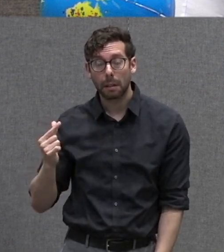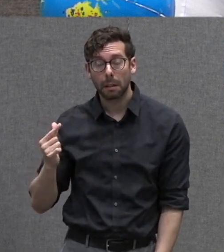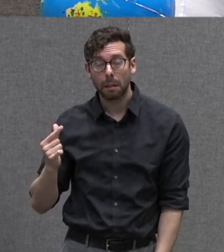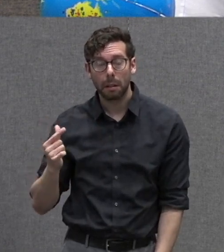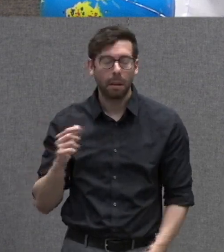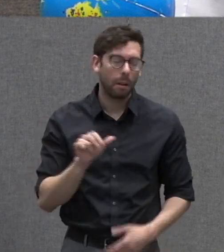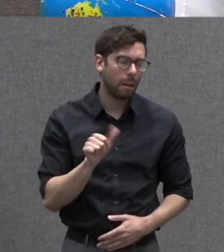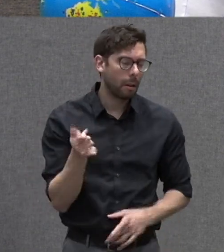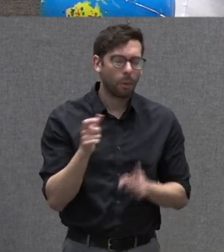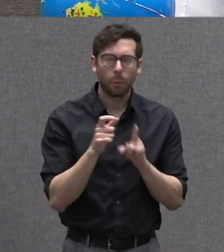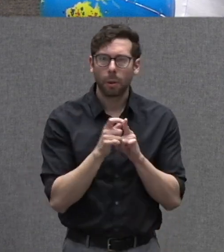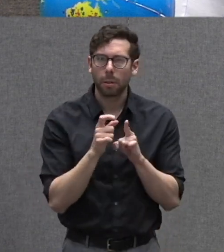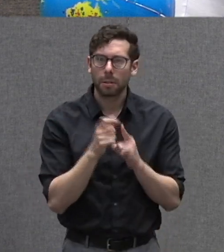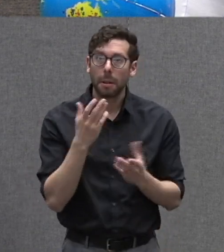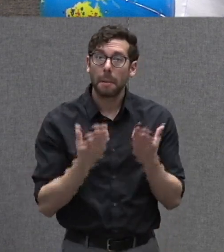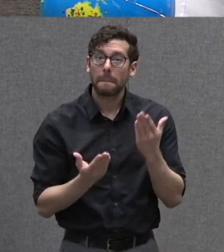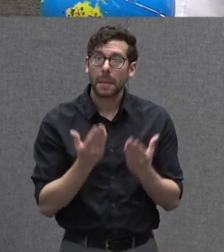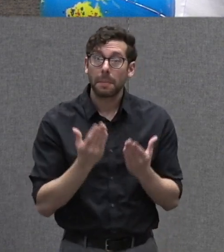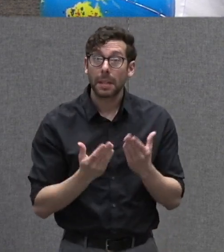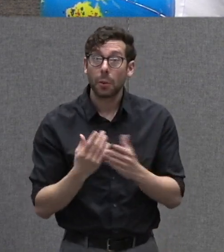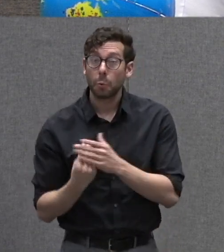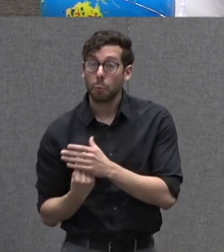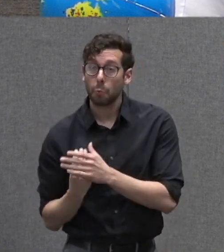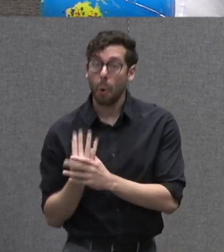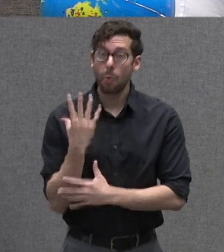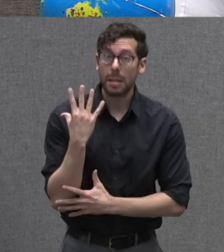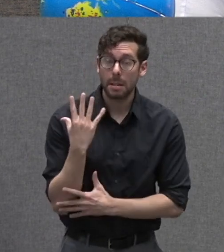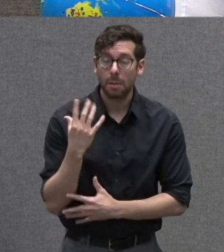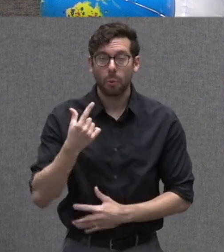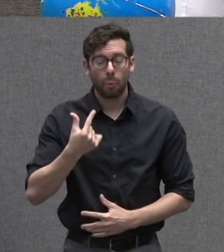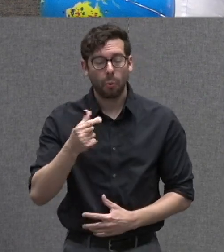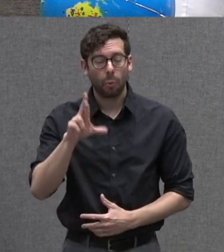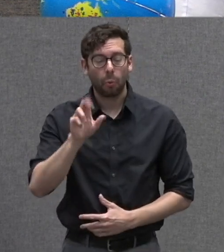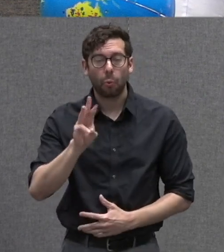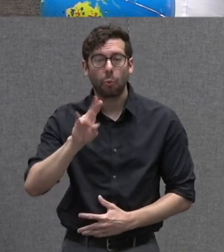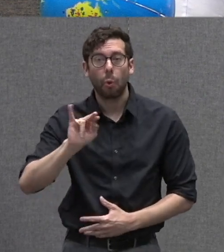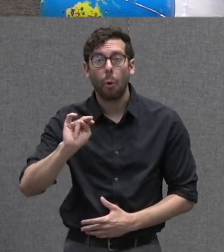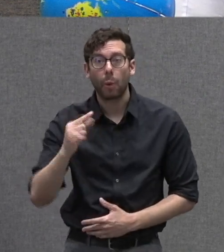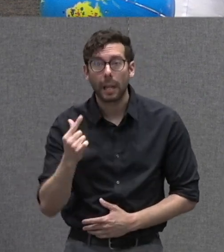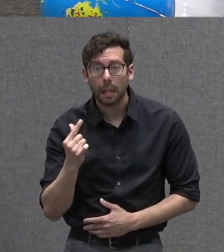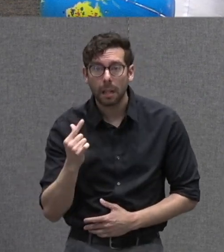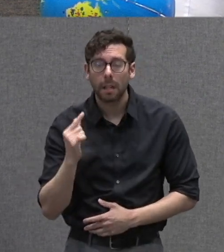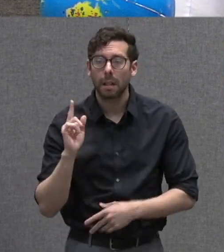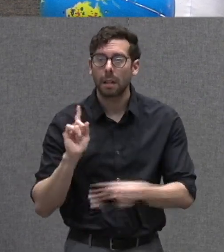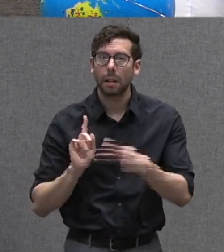Maybe just the word spring all by itself could be a word that you think of,